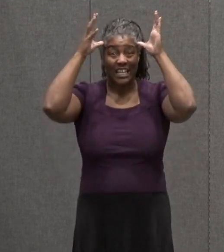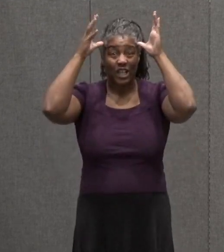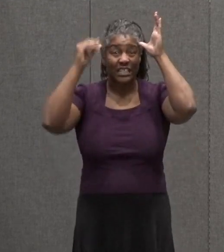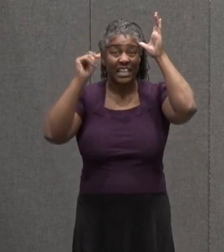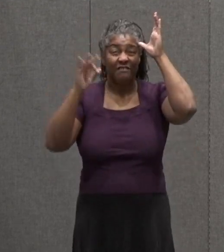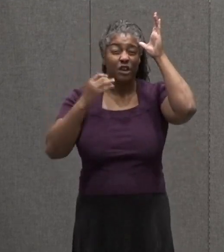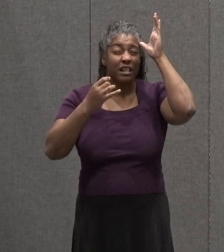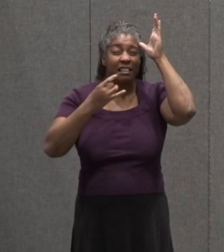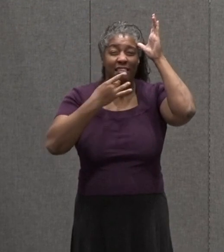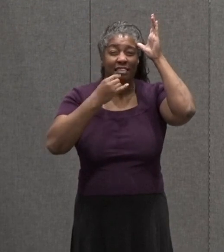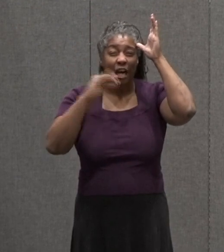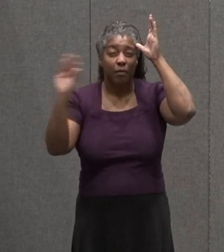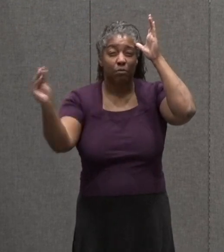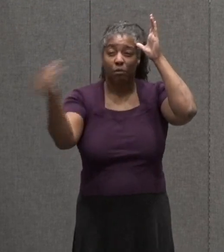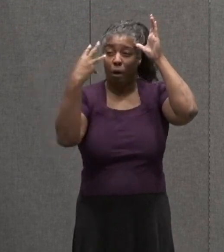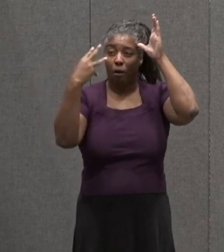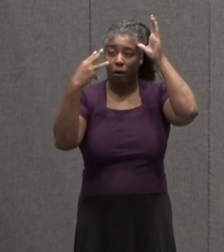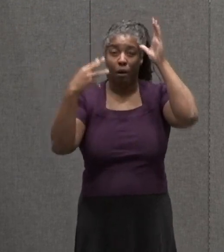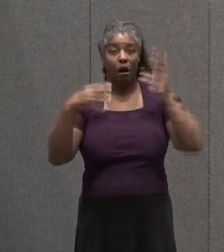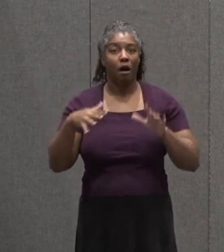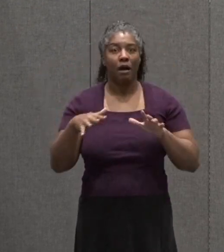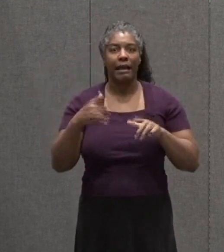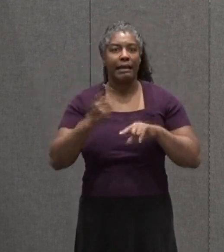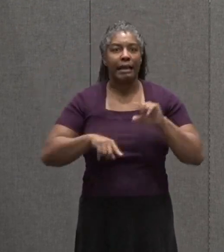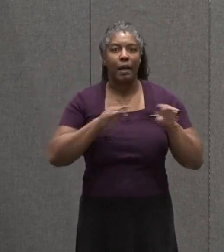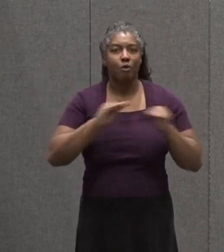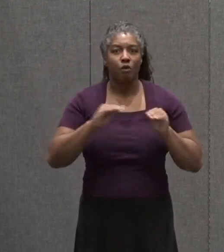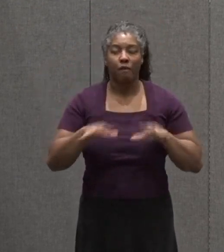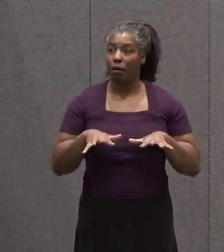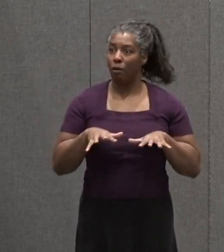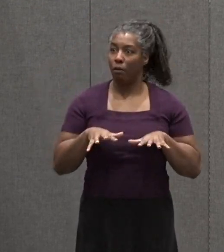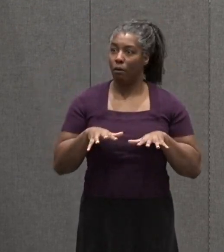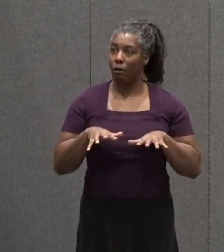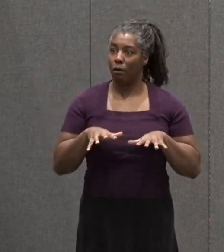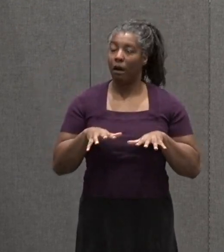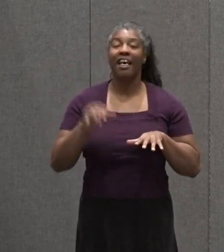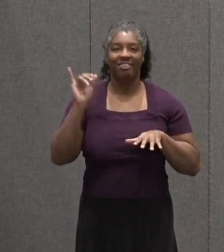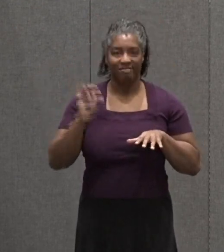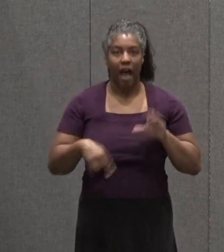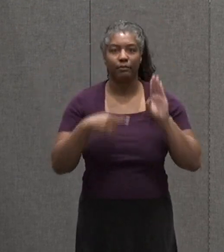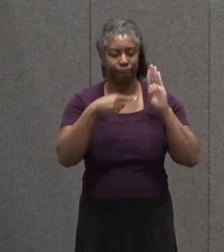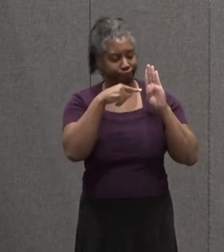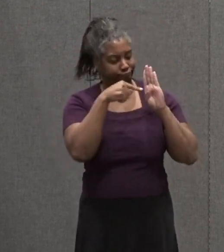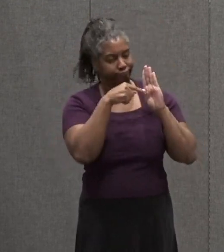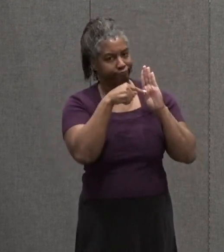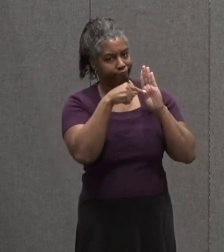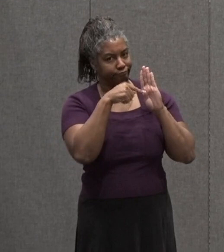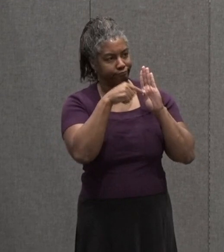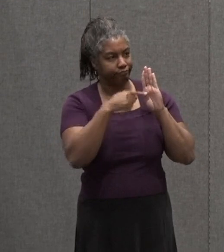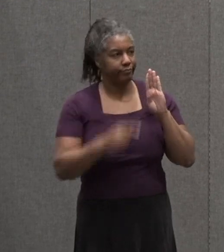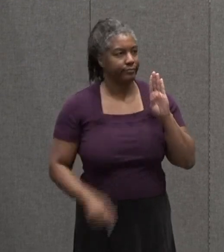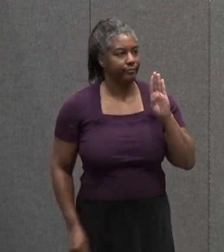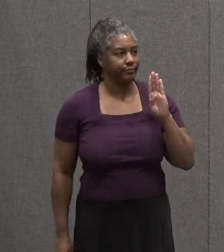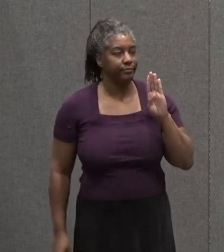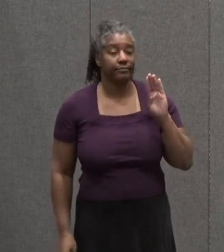But other than that, it doesn't have a whole lot more use. Now this part up here that we fold over